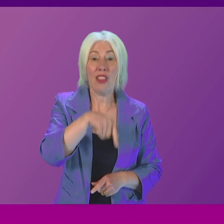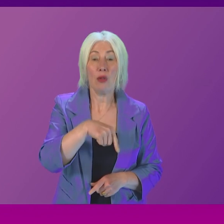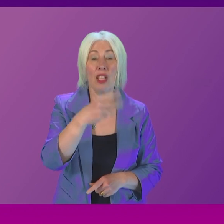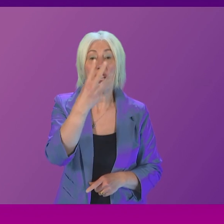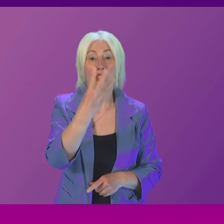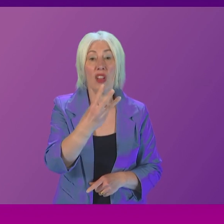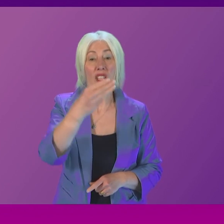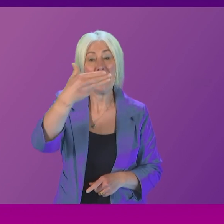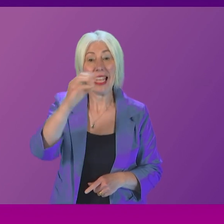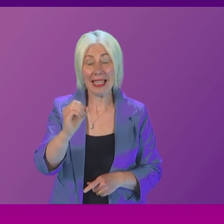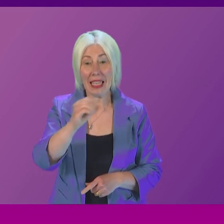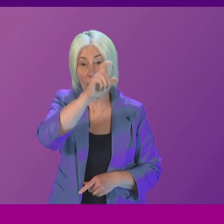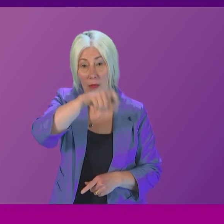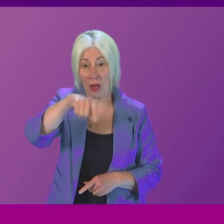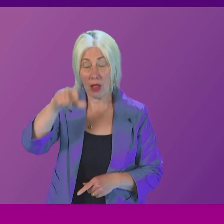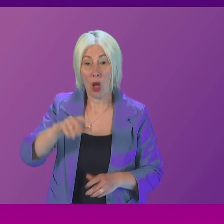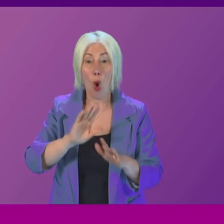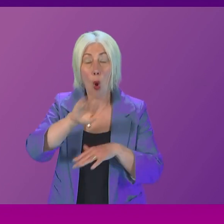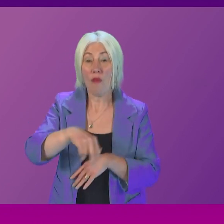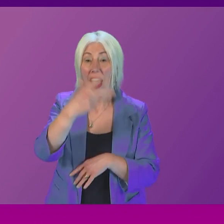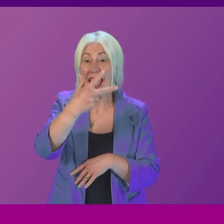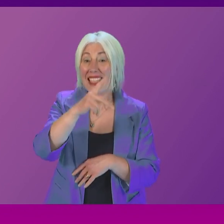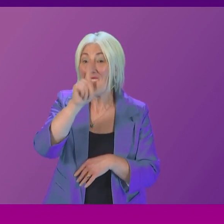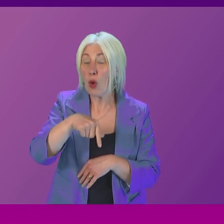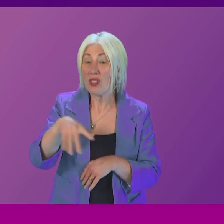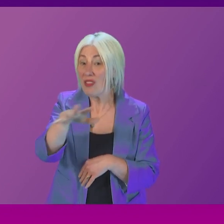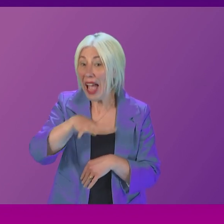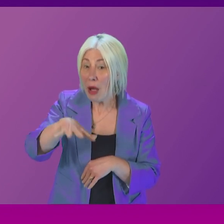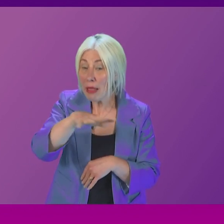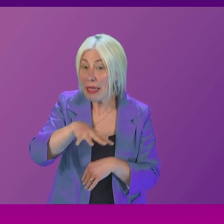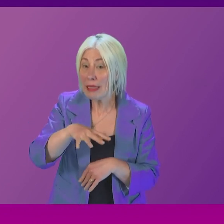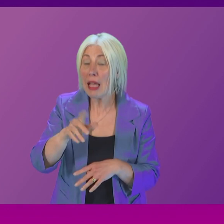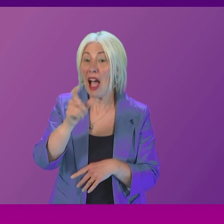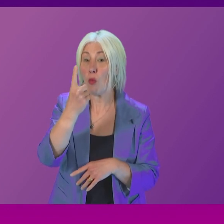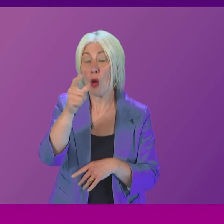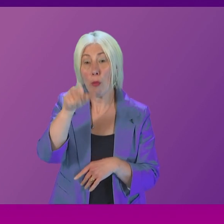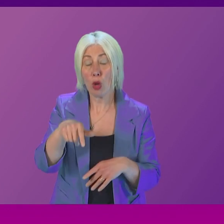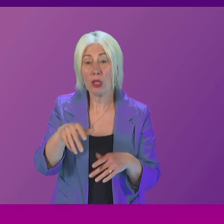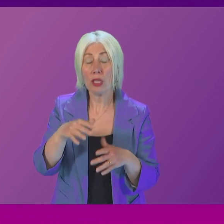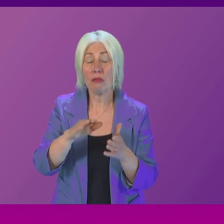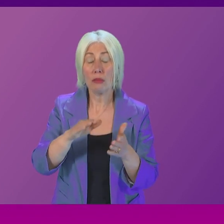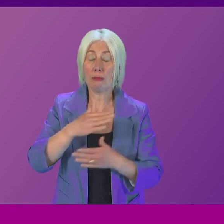More than 18,000 families have a loved one who died waiting for treatment that could